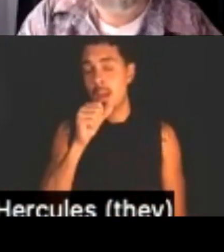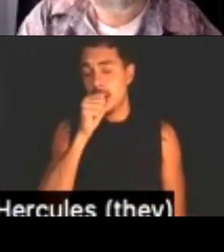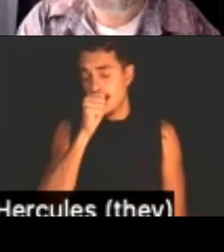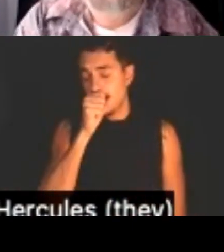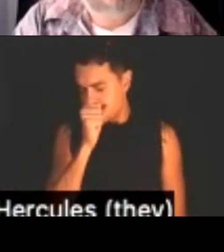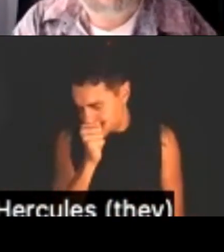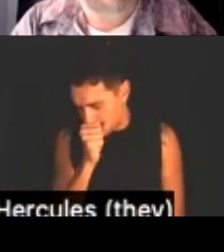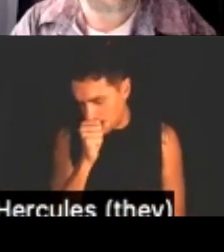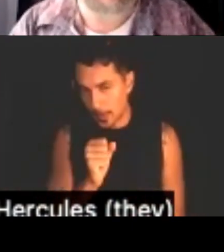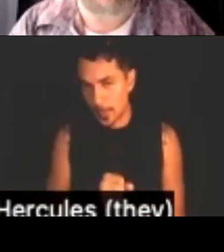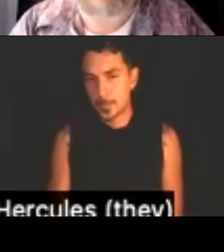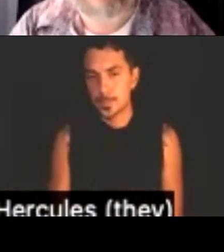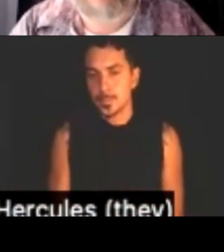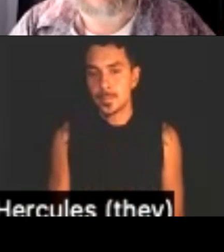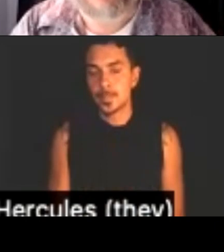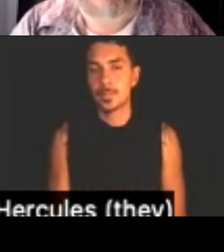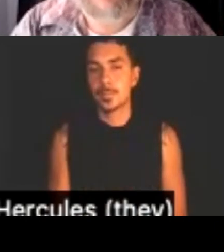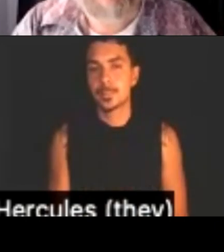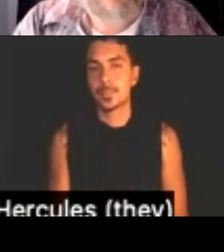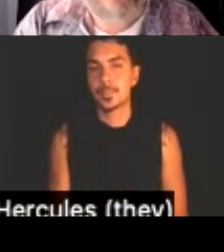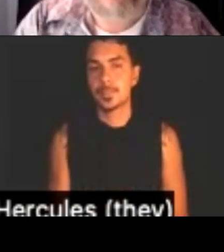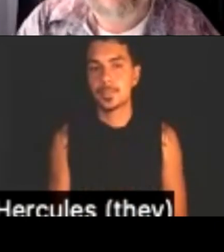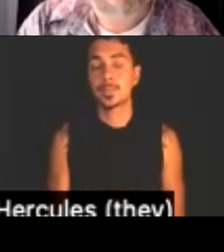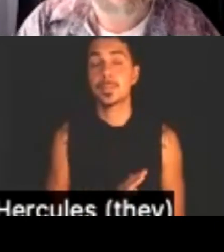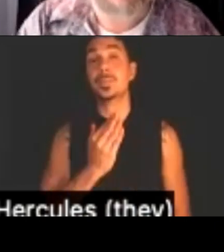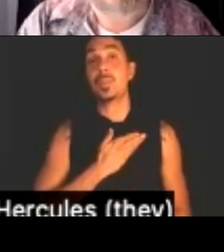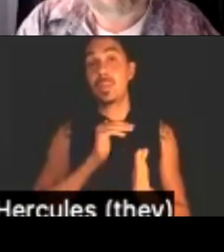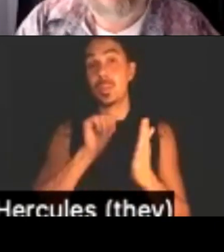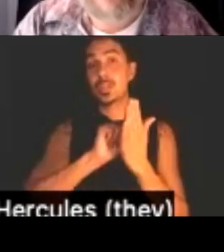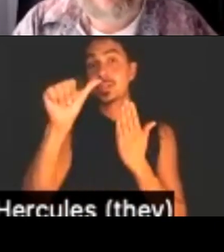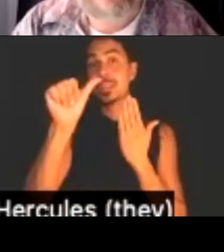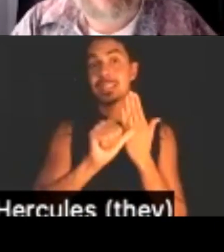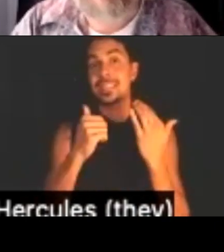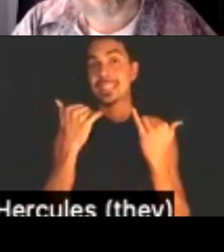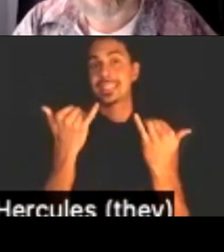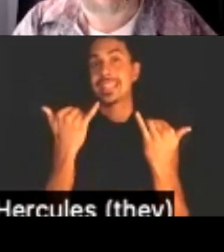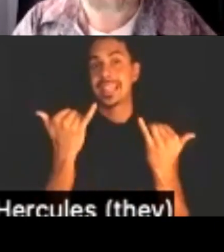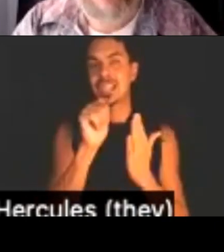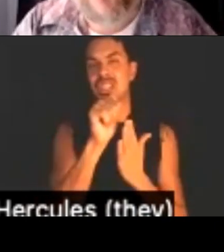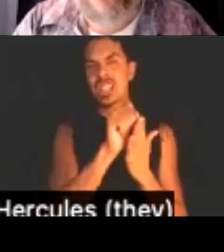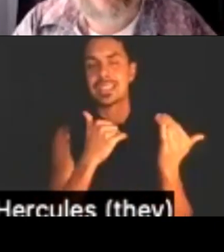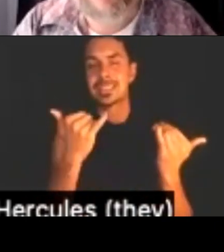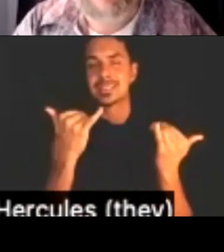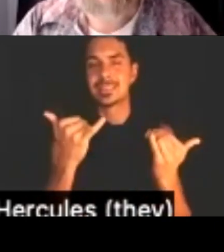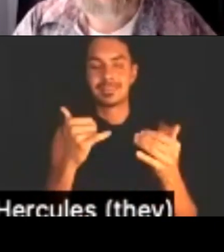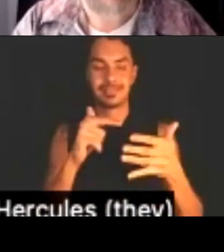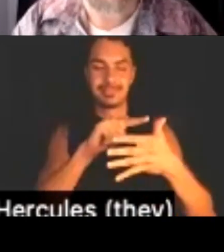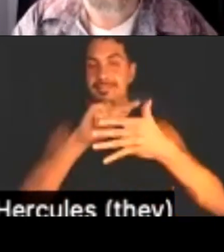Our agenda for the day is really quite simple. We're gonna talk a little bit about data, a very little bit about data.